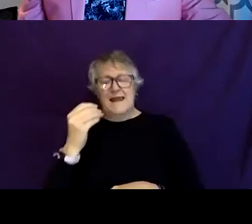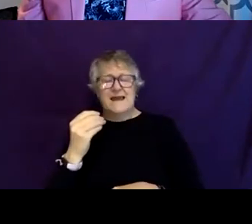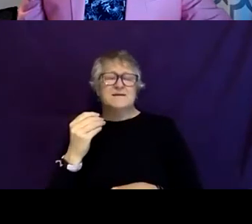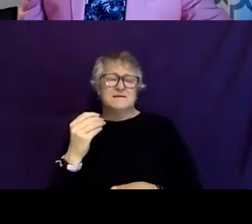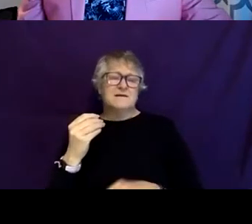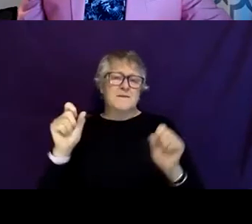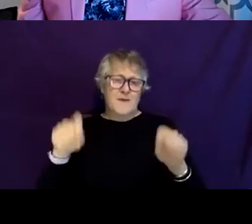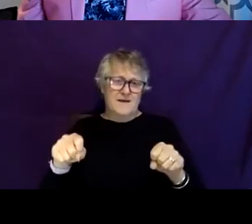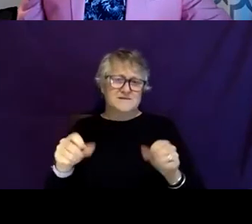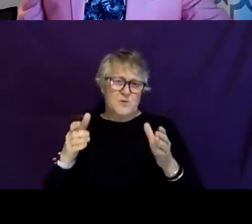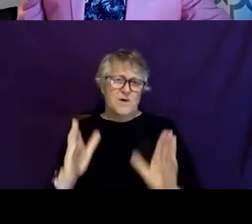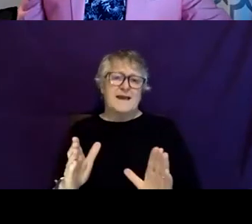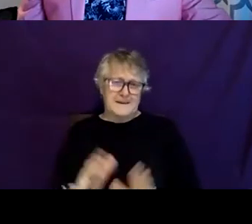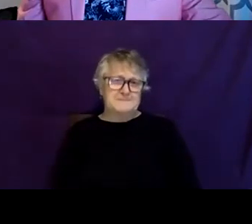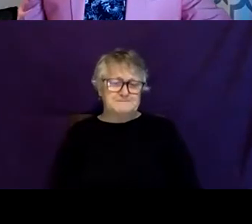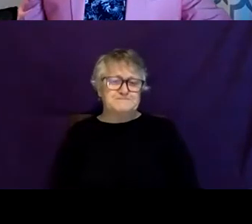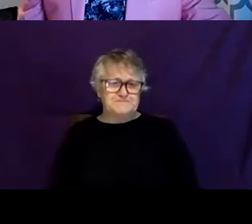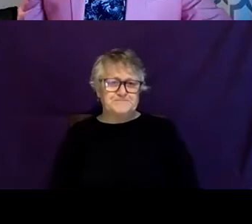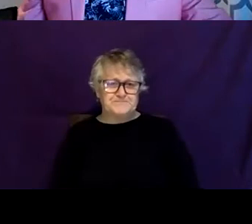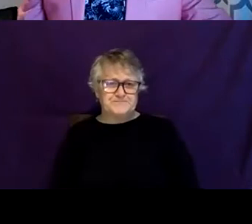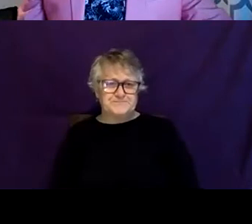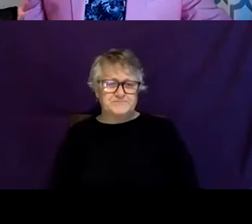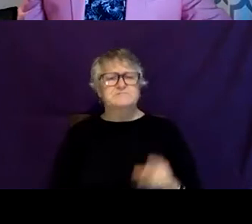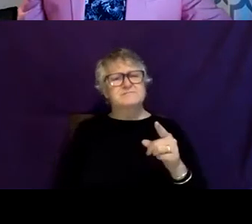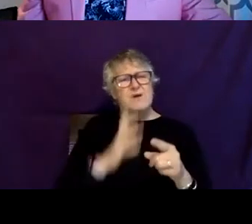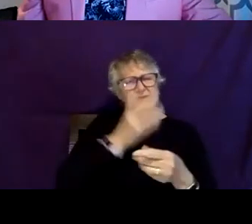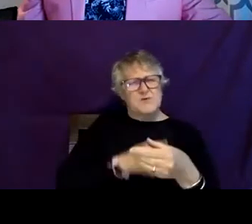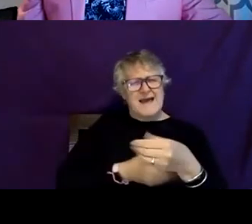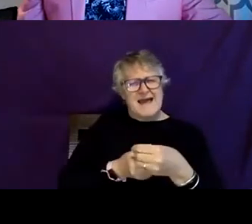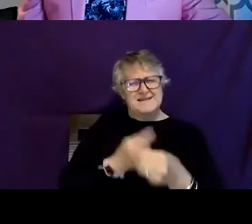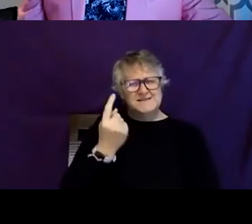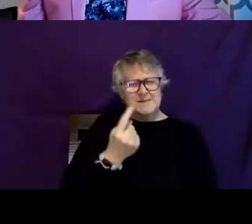Esther: Yeah, I agree. Kelly: I do want to add something.